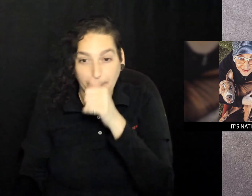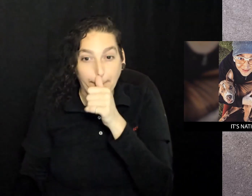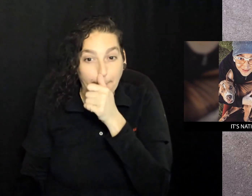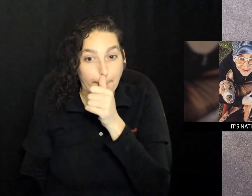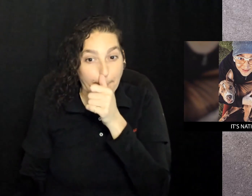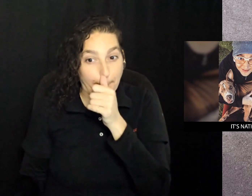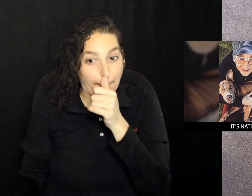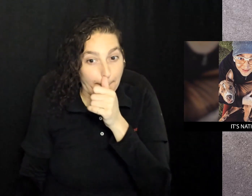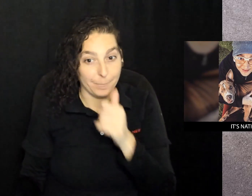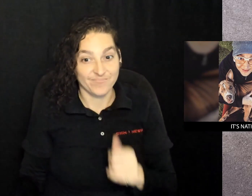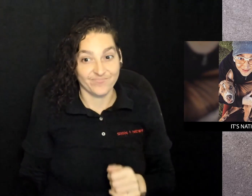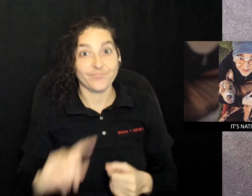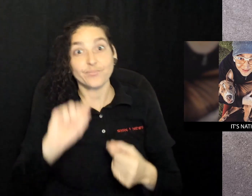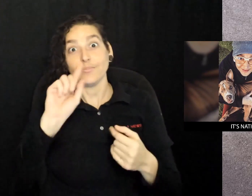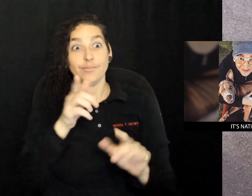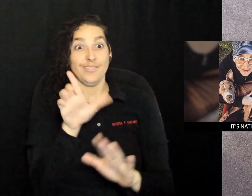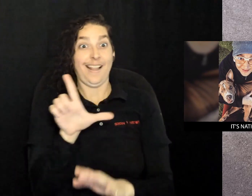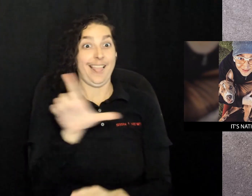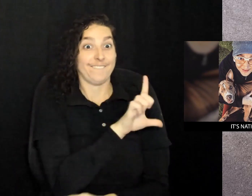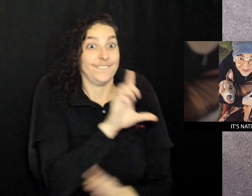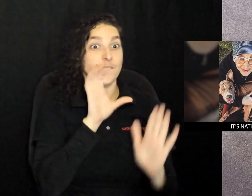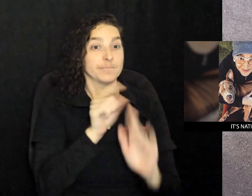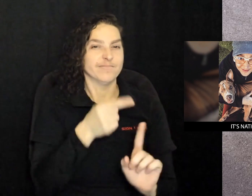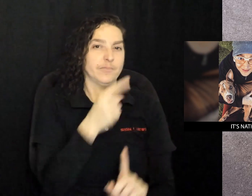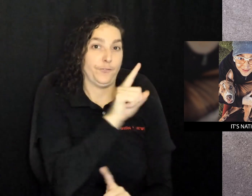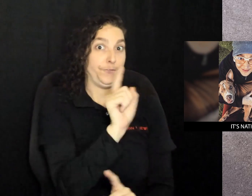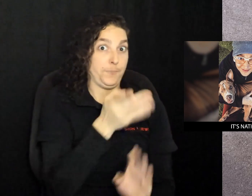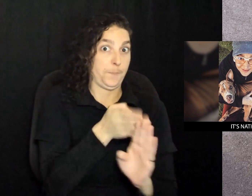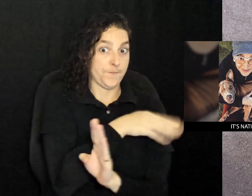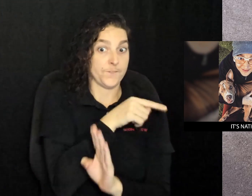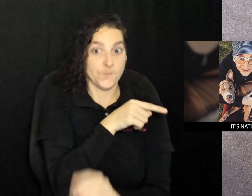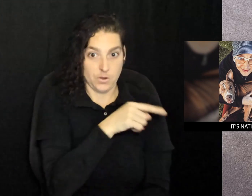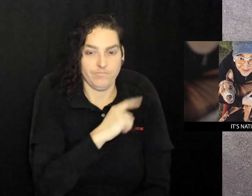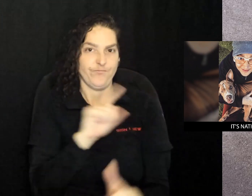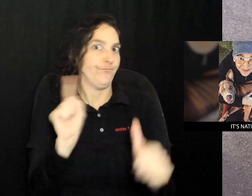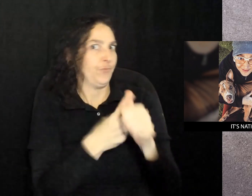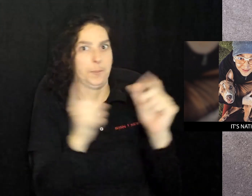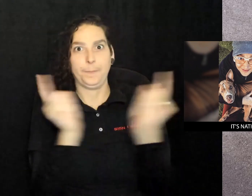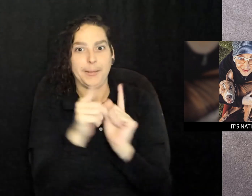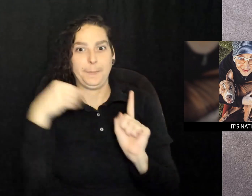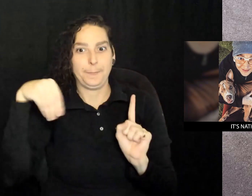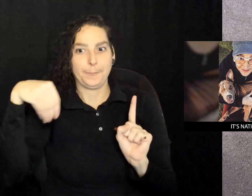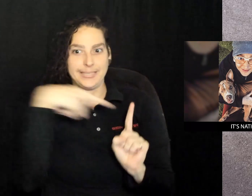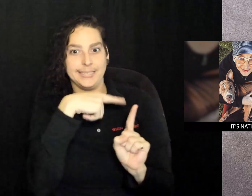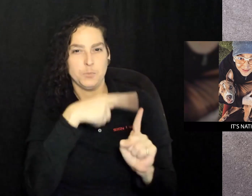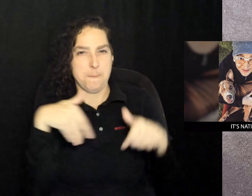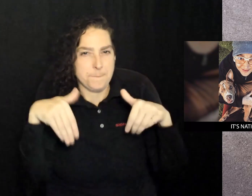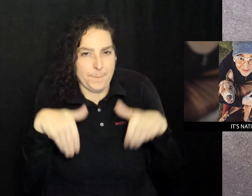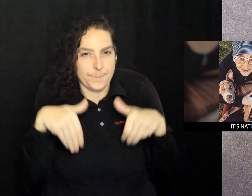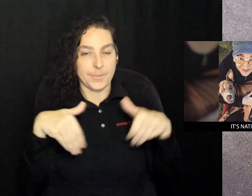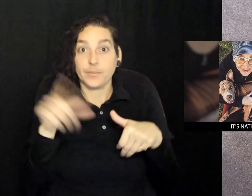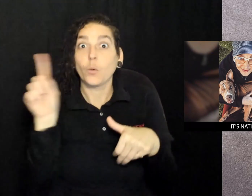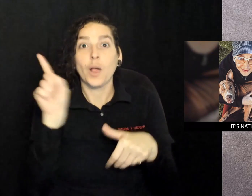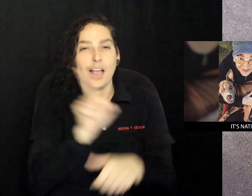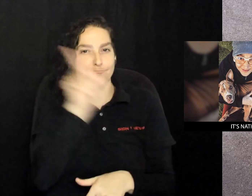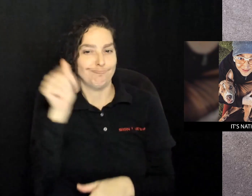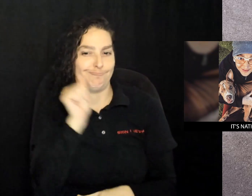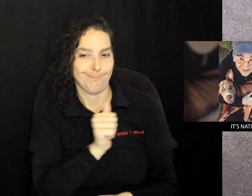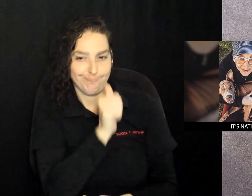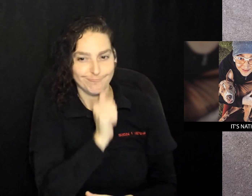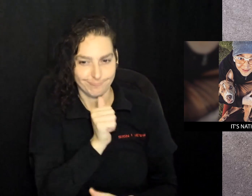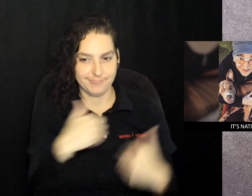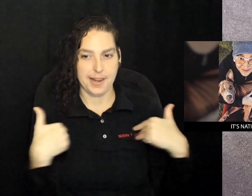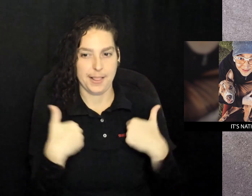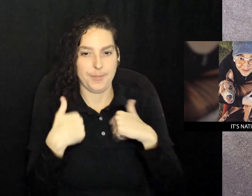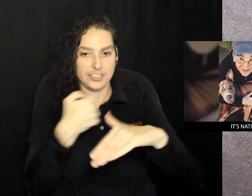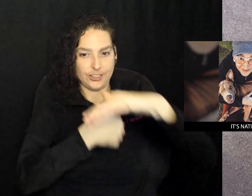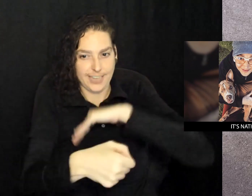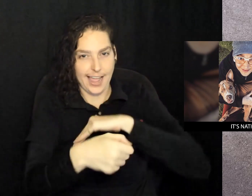this is a before and after picture on the left is a picture of when I first met Beanz